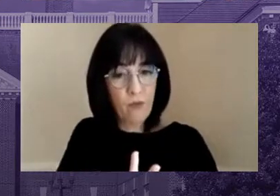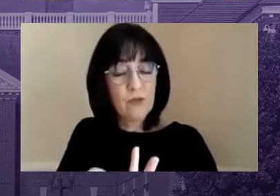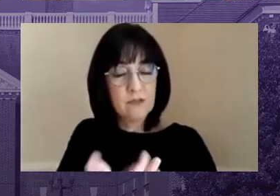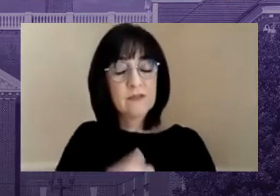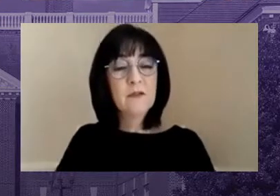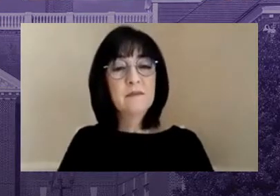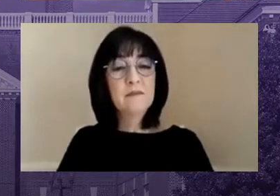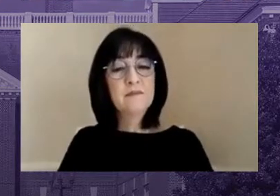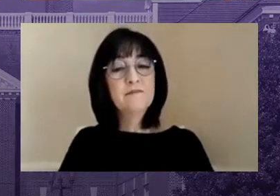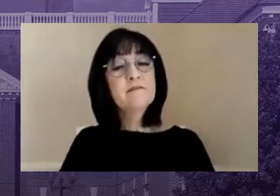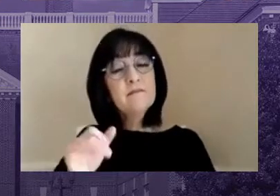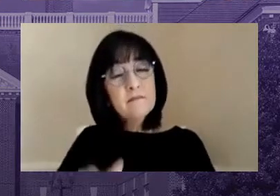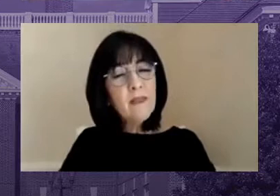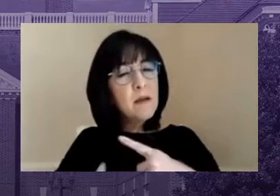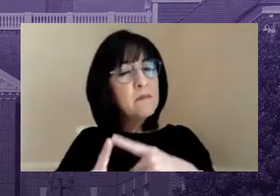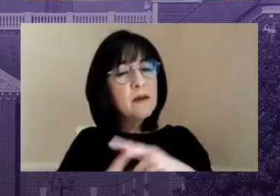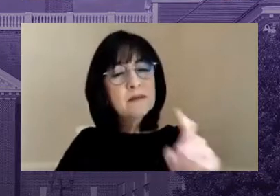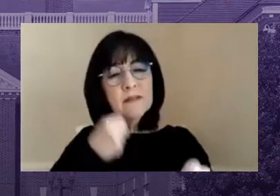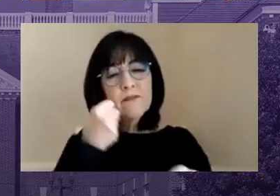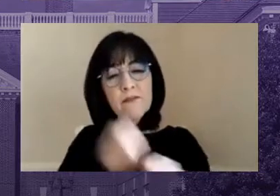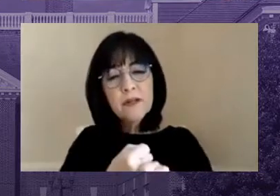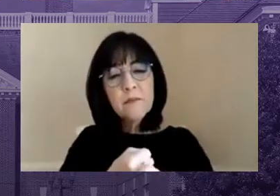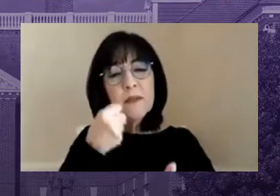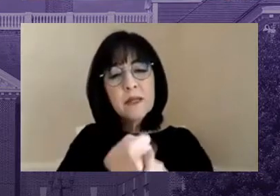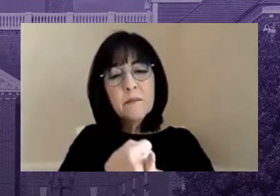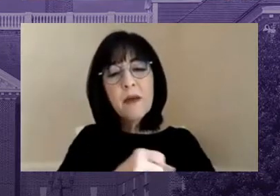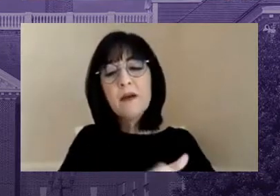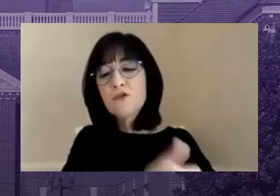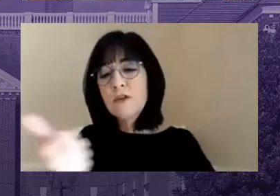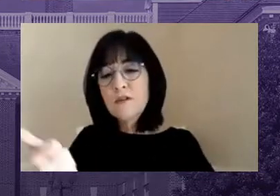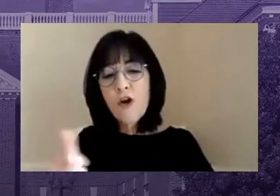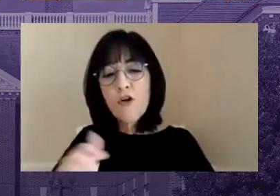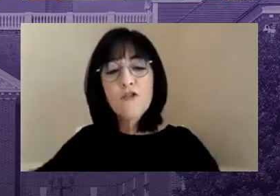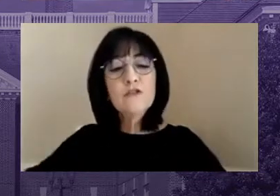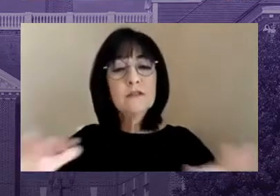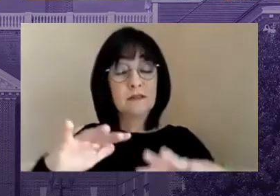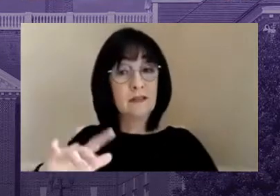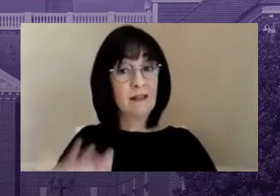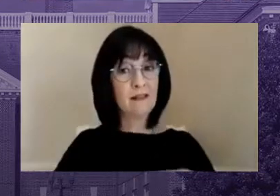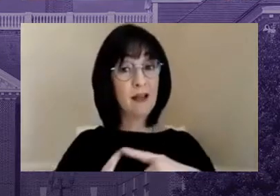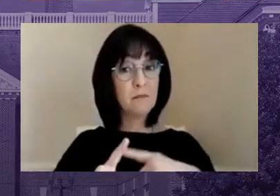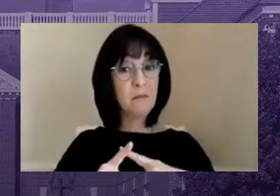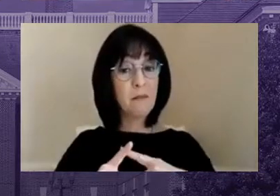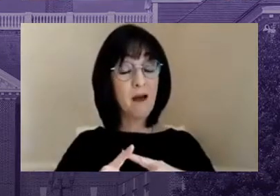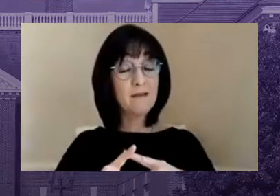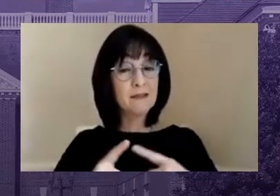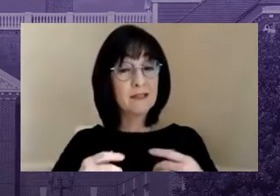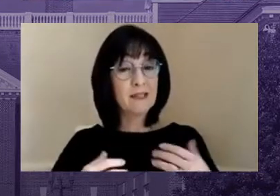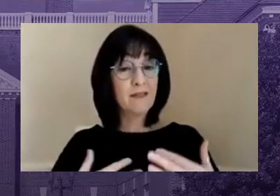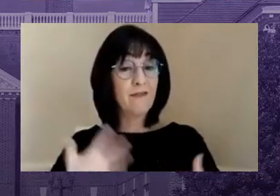others around them. Positivity spreads. So when a good leader brings people up, and inspires other